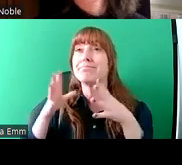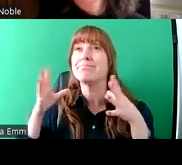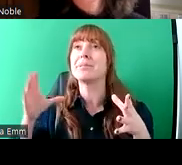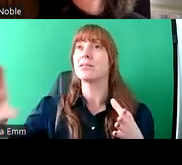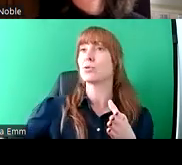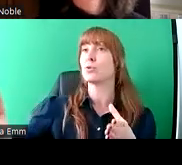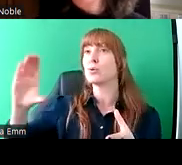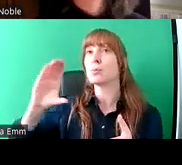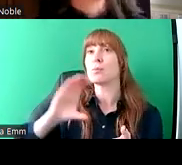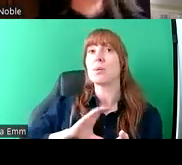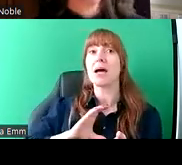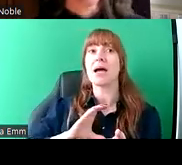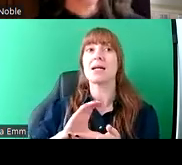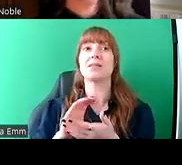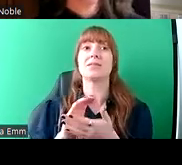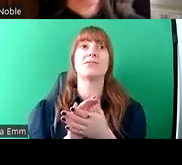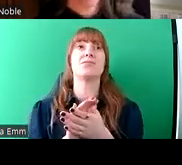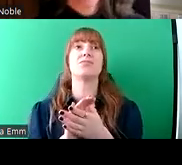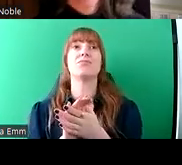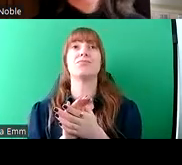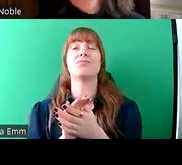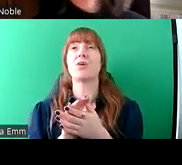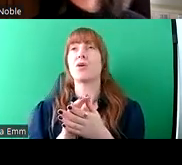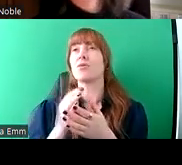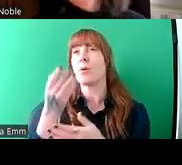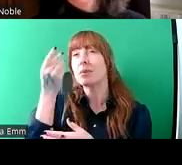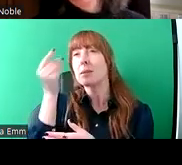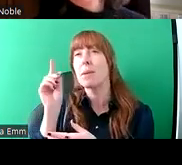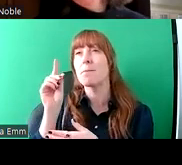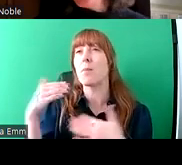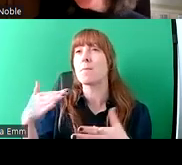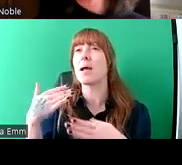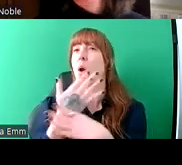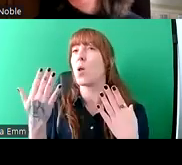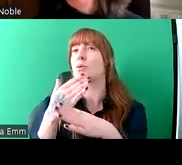and [Russell P.] Dobash who have done a lot of work in this field. Of course, feminist materials